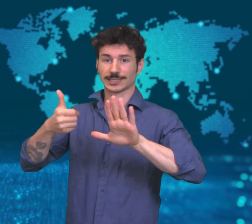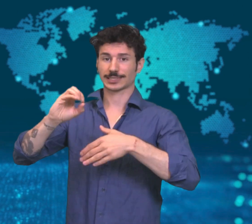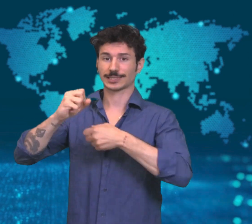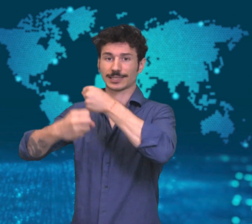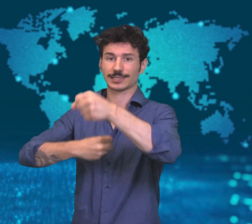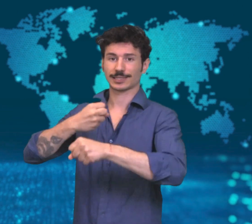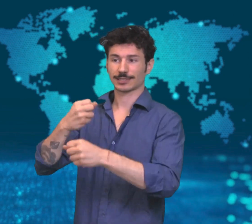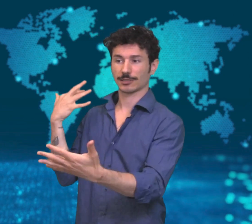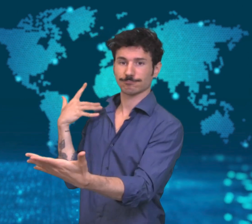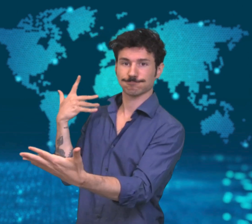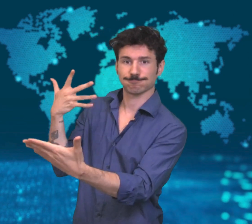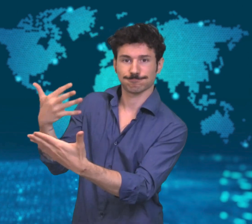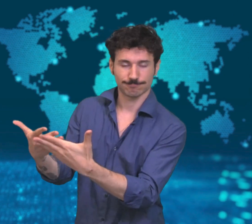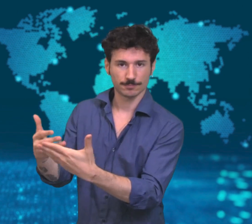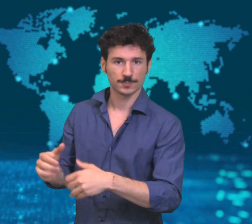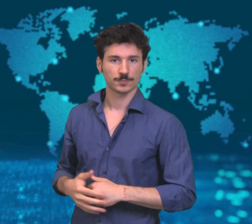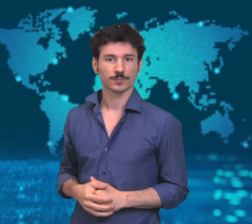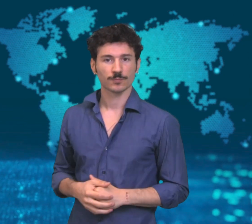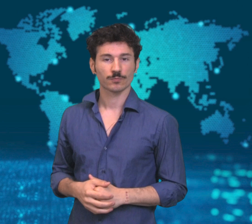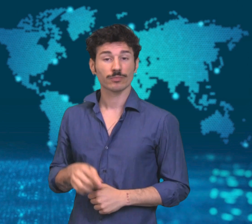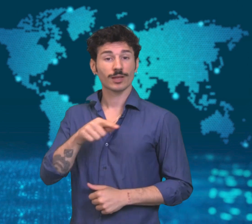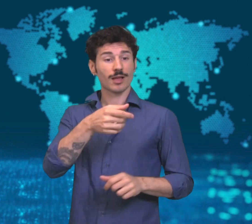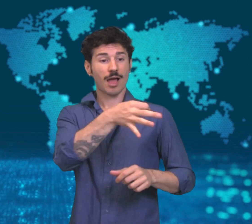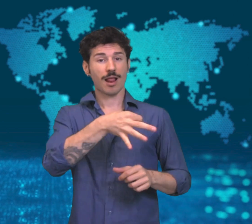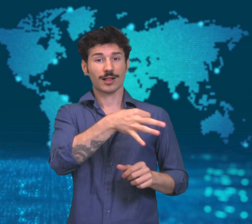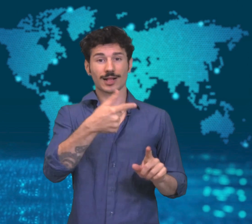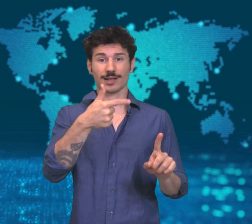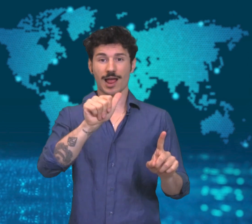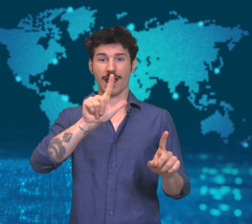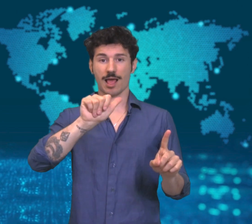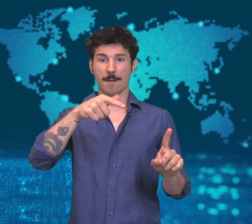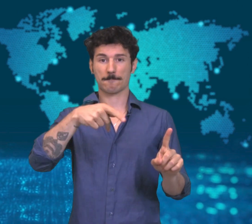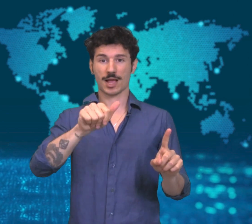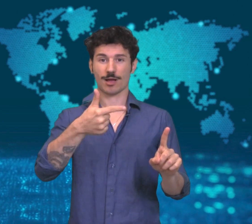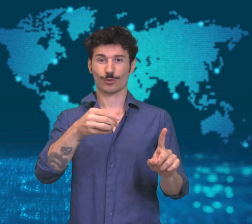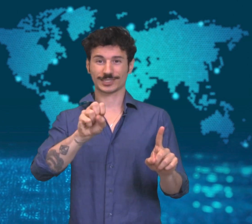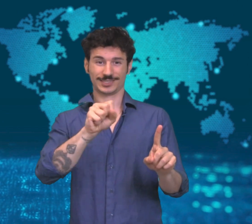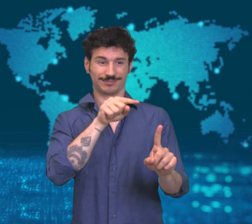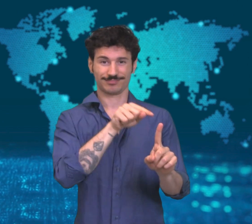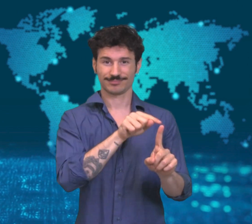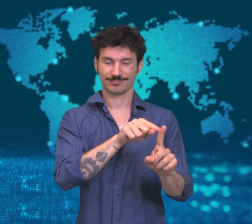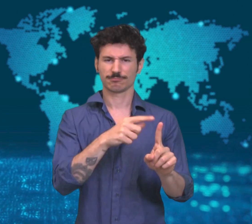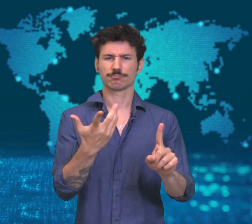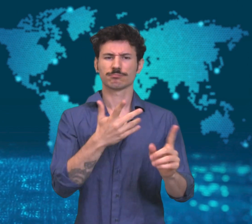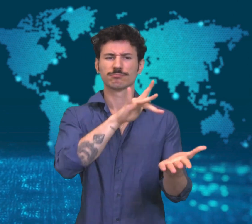The Galapagos Islands are located around 900 km west of